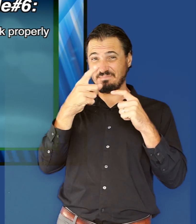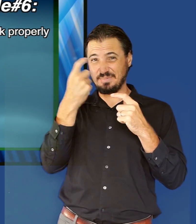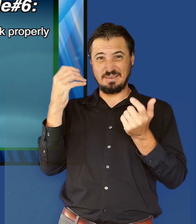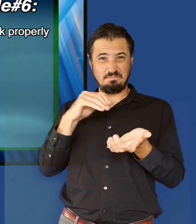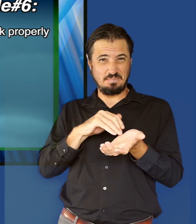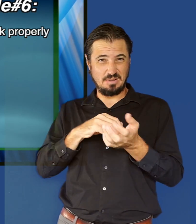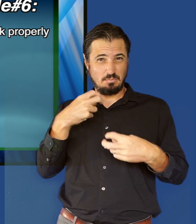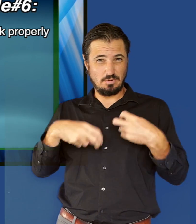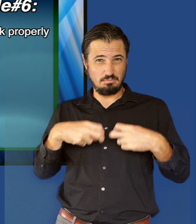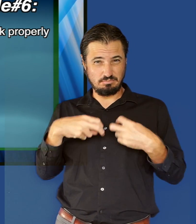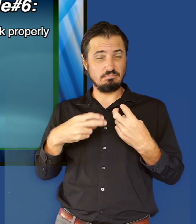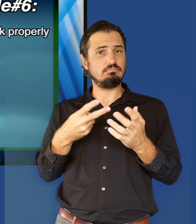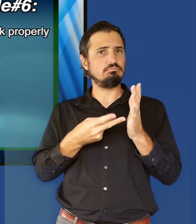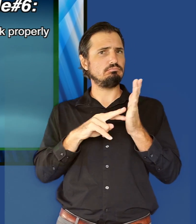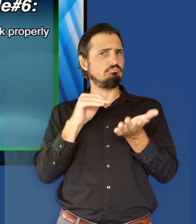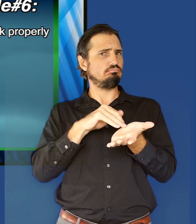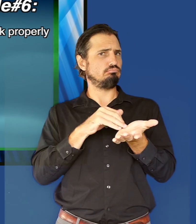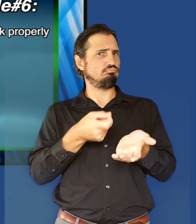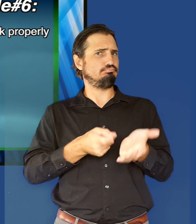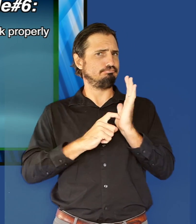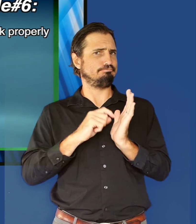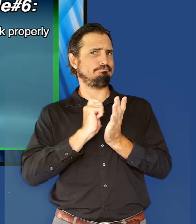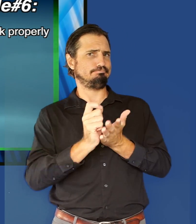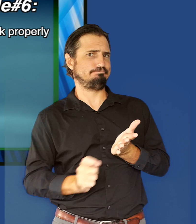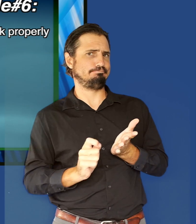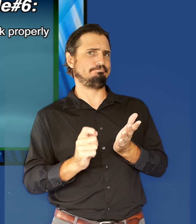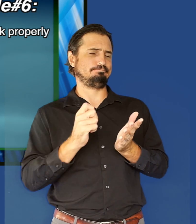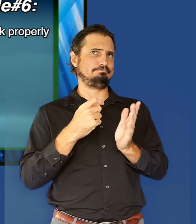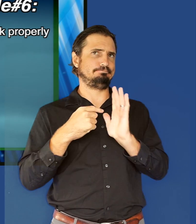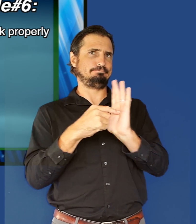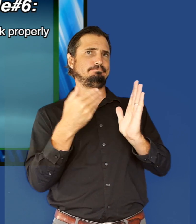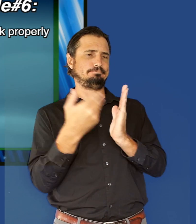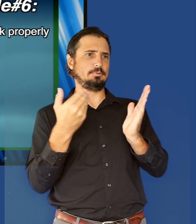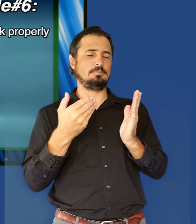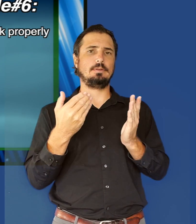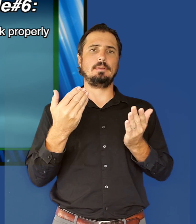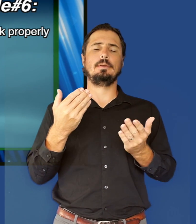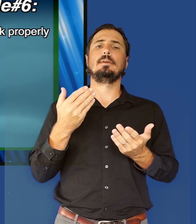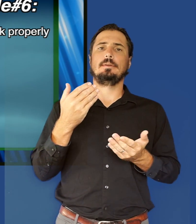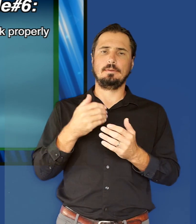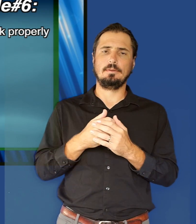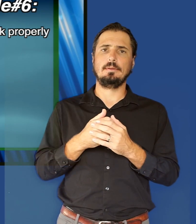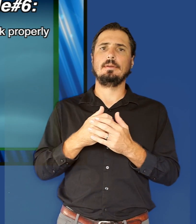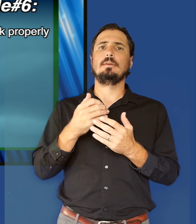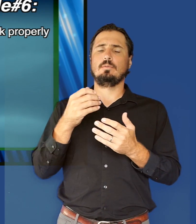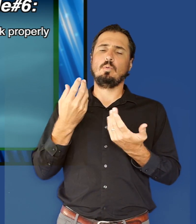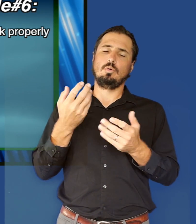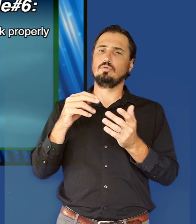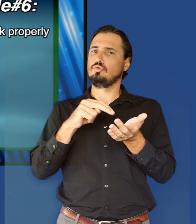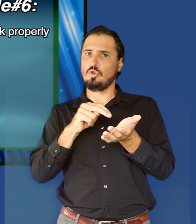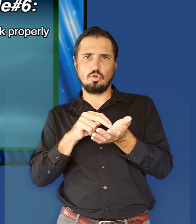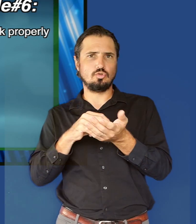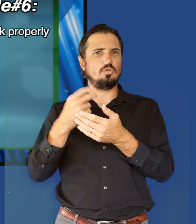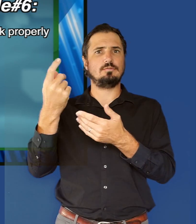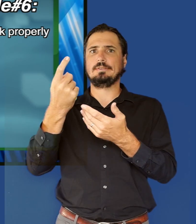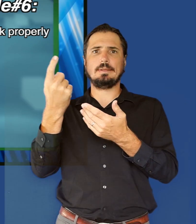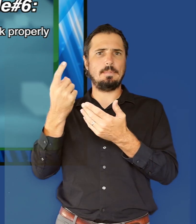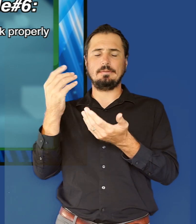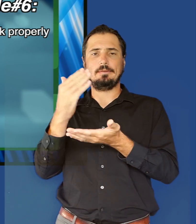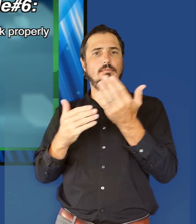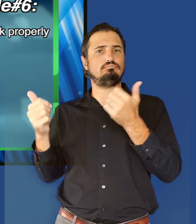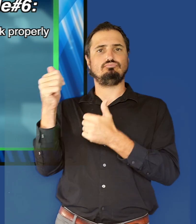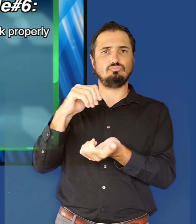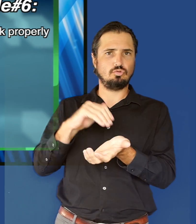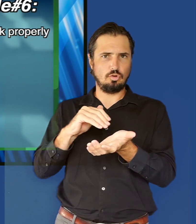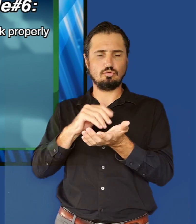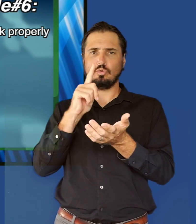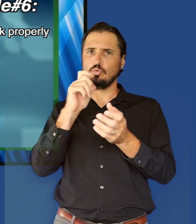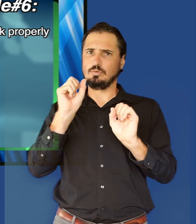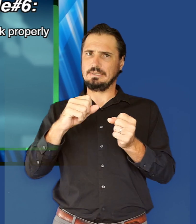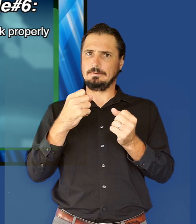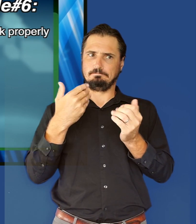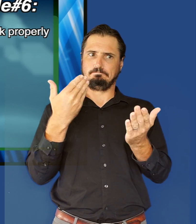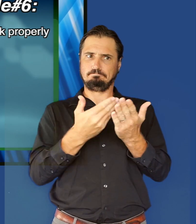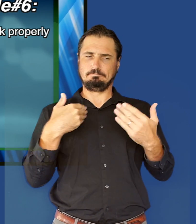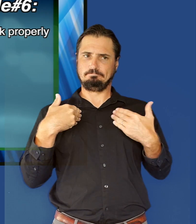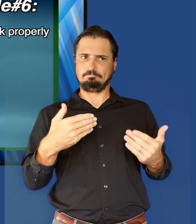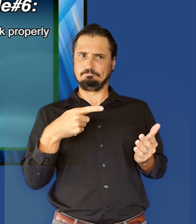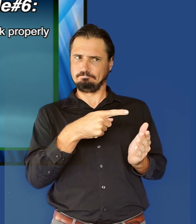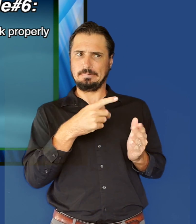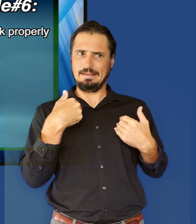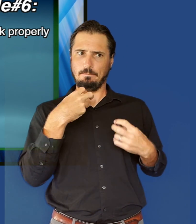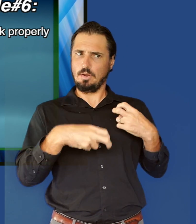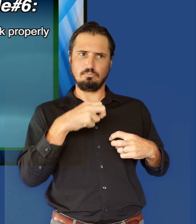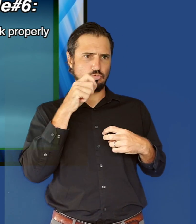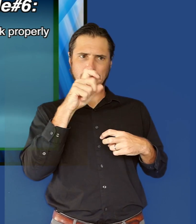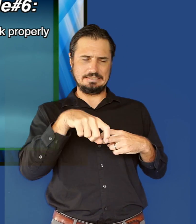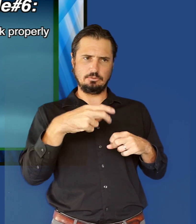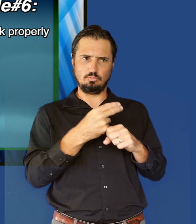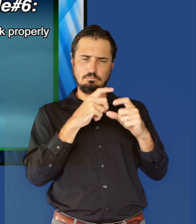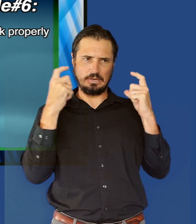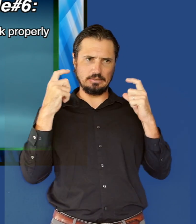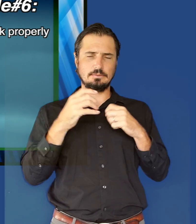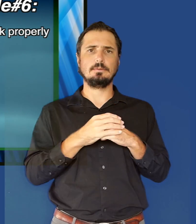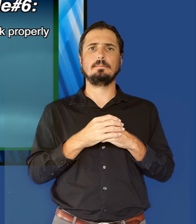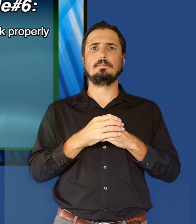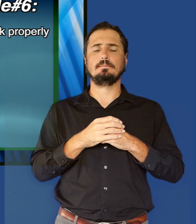must have a medical exemption provided by a medical doctor, advanced practice registered nurse, or doctor of osteopathy. Medical exemptions should not specify the medical condition that